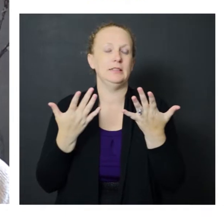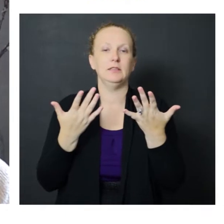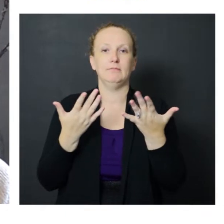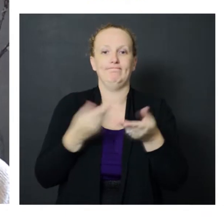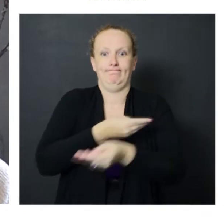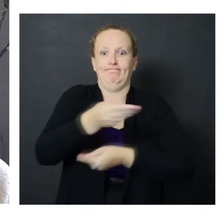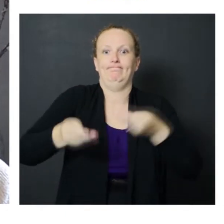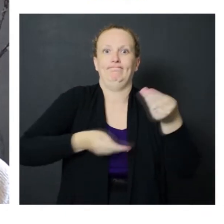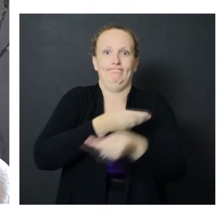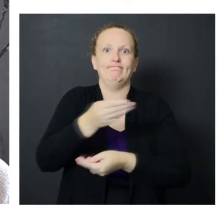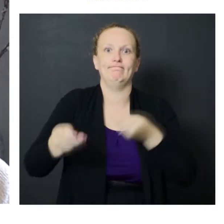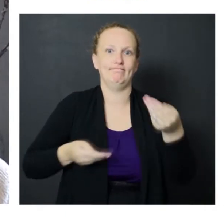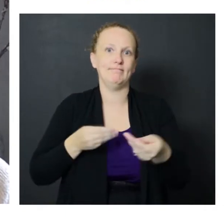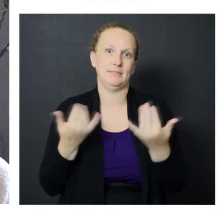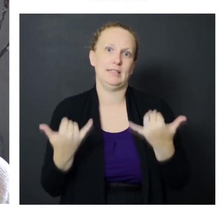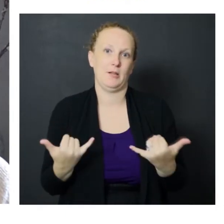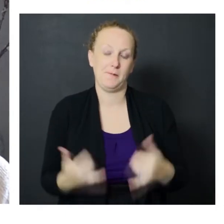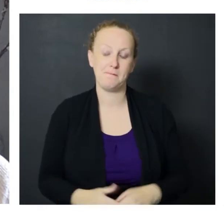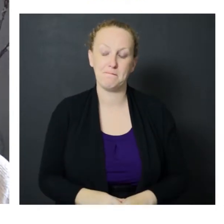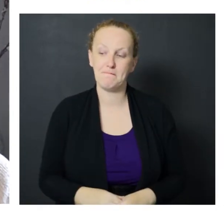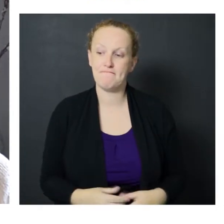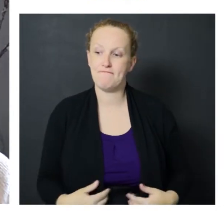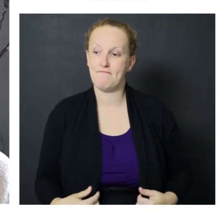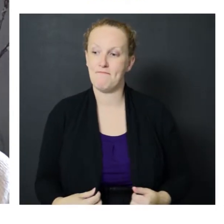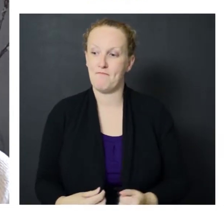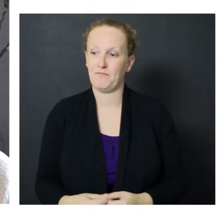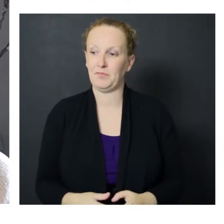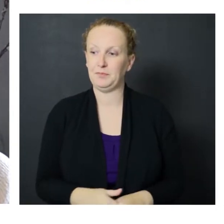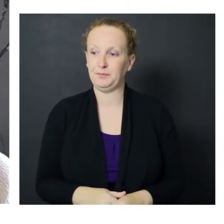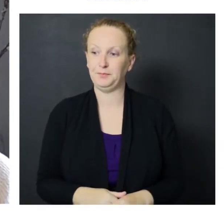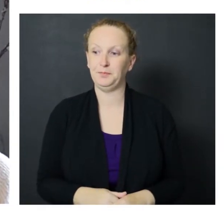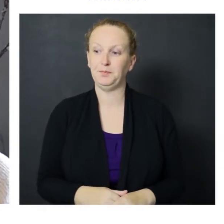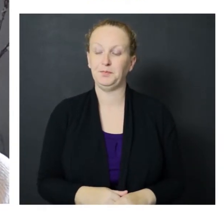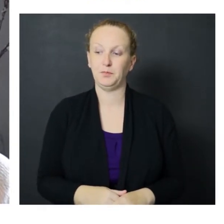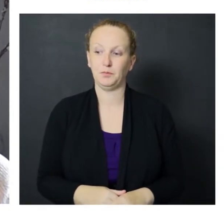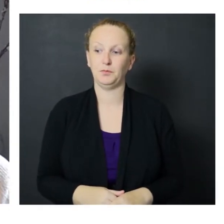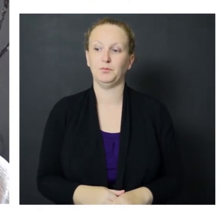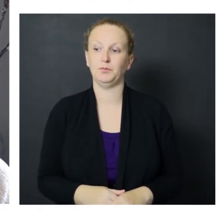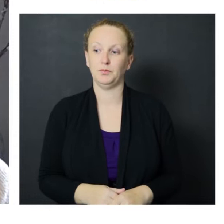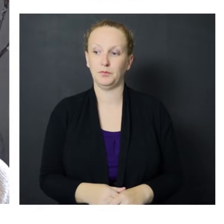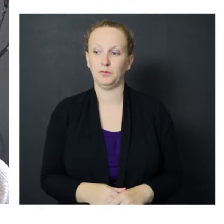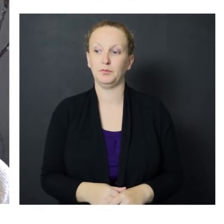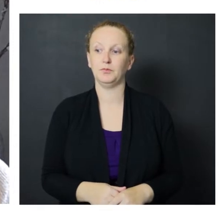and, um, we, um, adopted the policy that